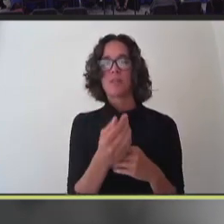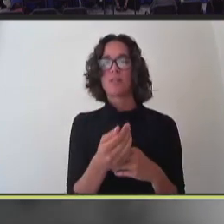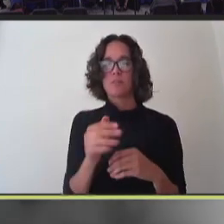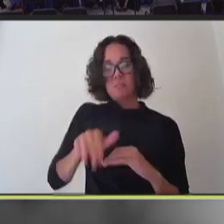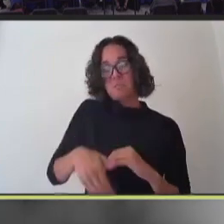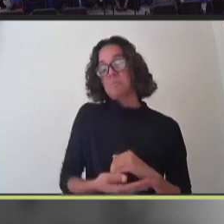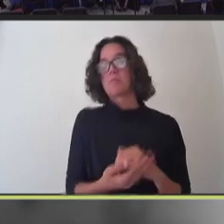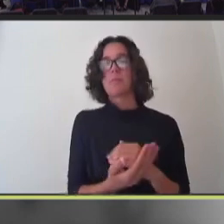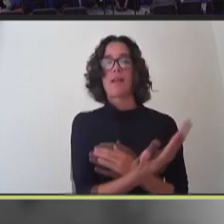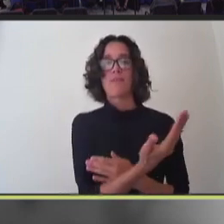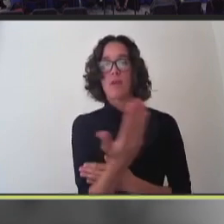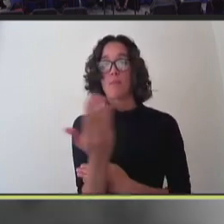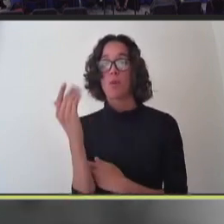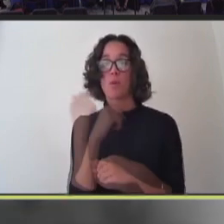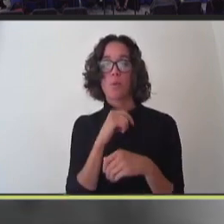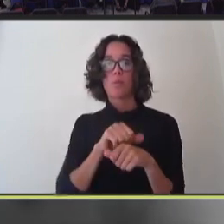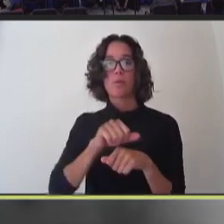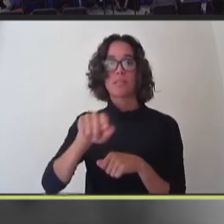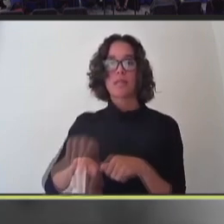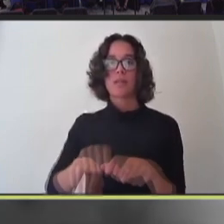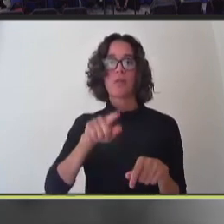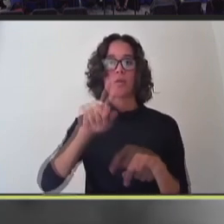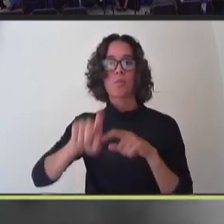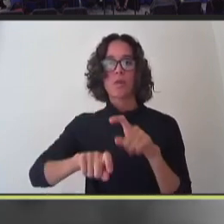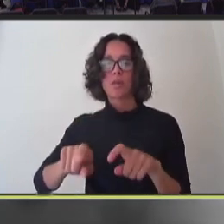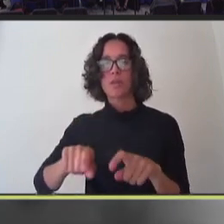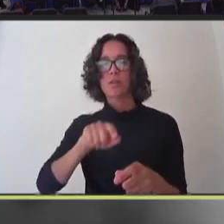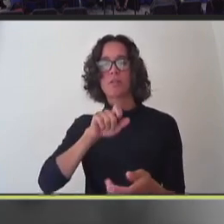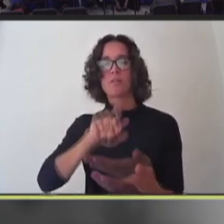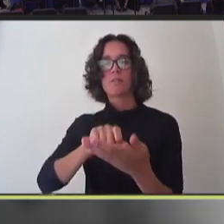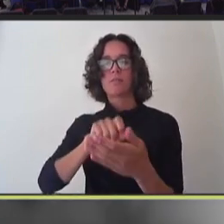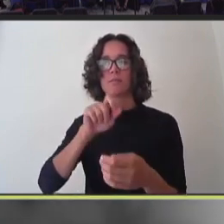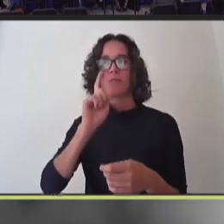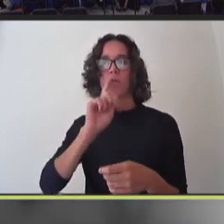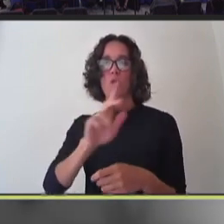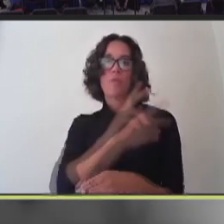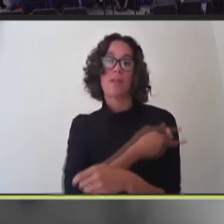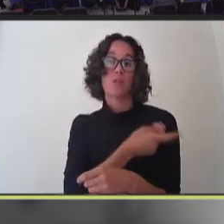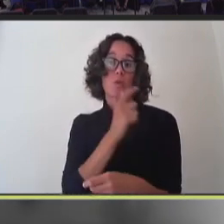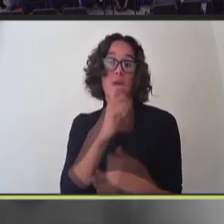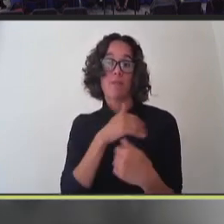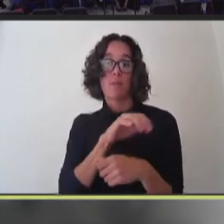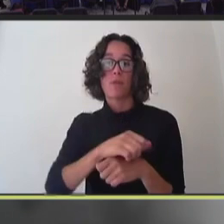patients that have appointments the following day. And that information then is imported and